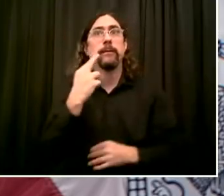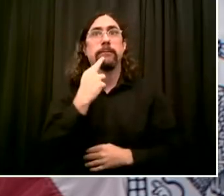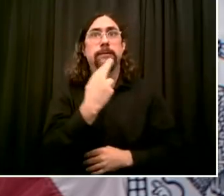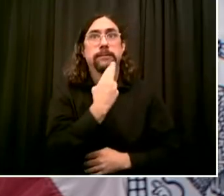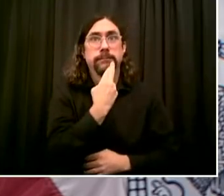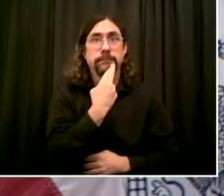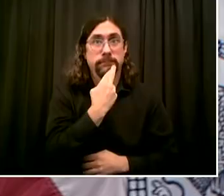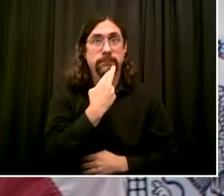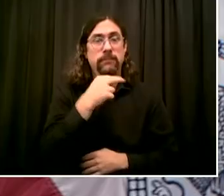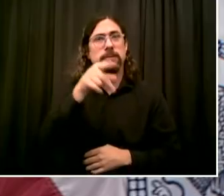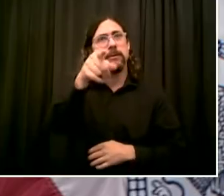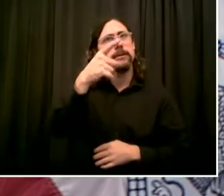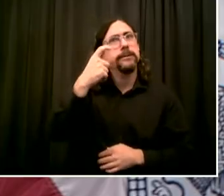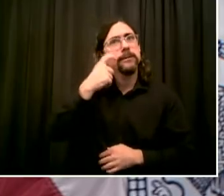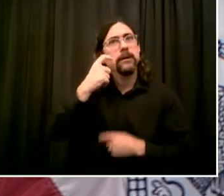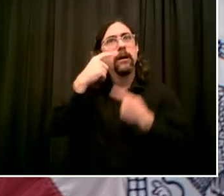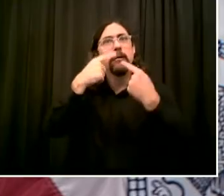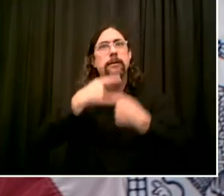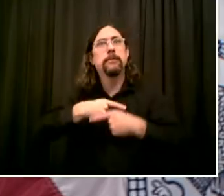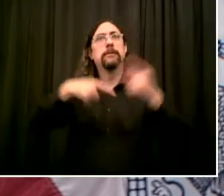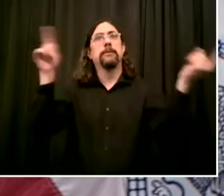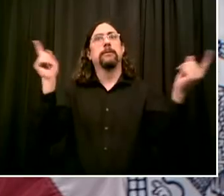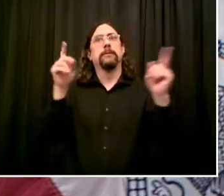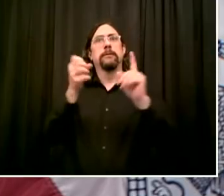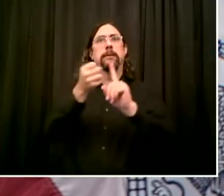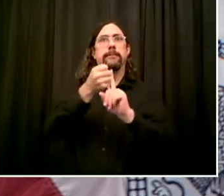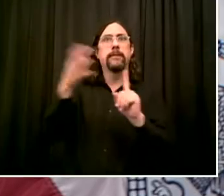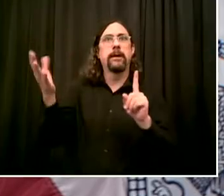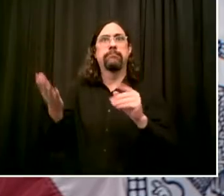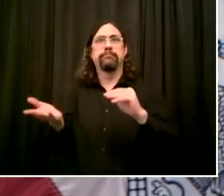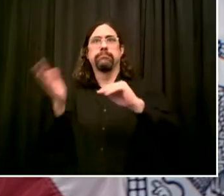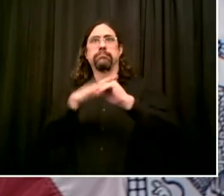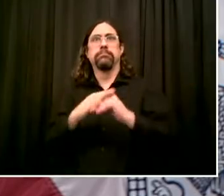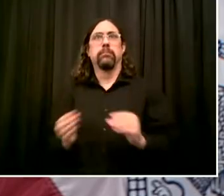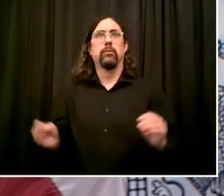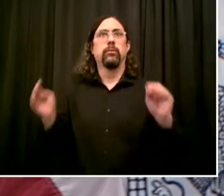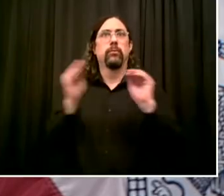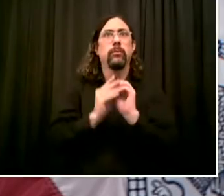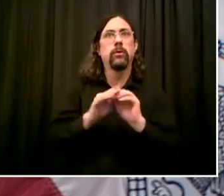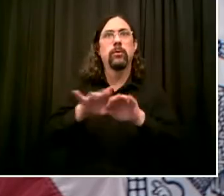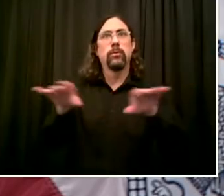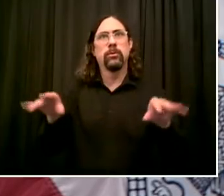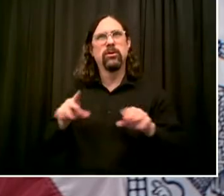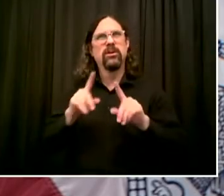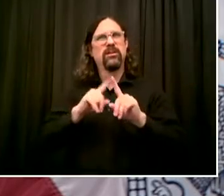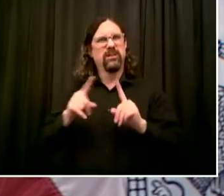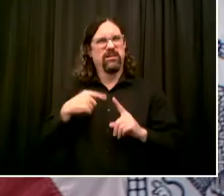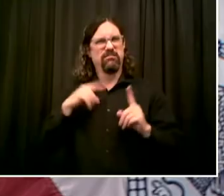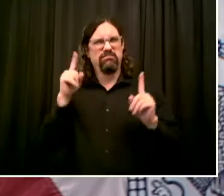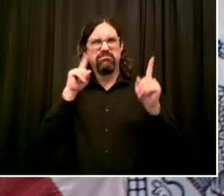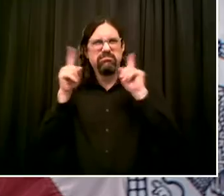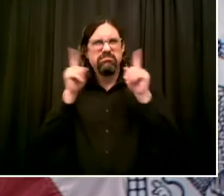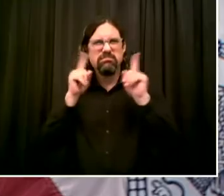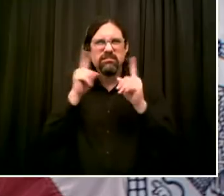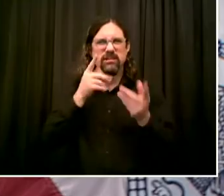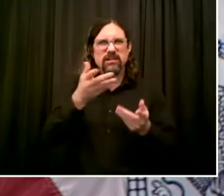RESTAURANT PROGRAM, OPEN STREETS, I KNOW YOU'RE EXPANDING IT BUT WE HAVE